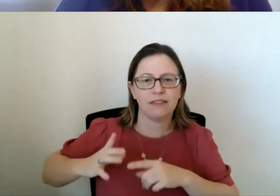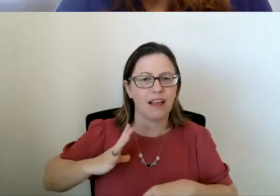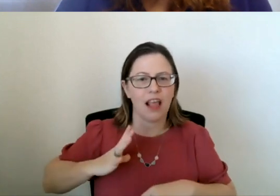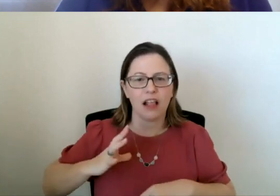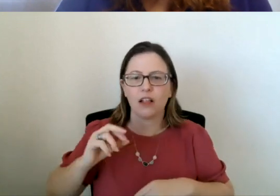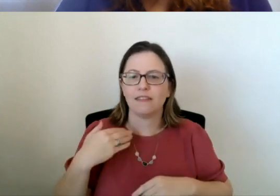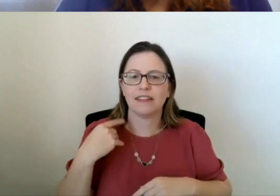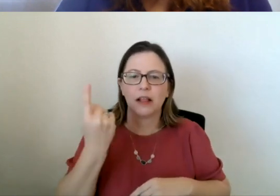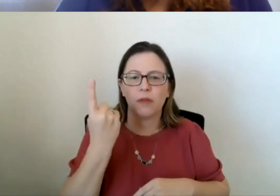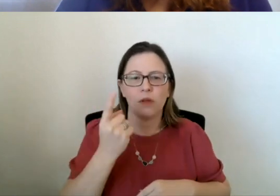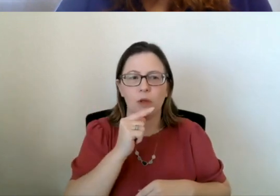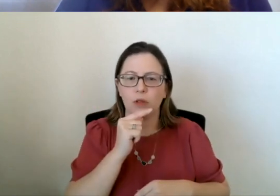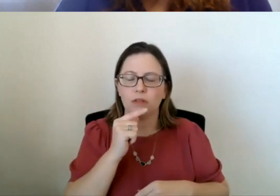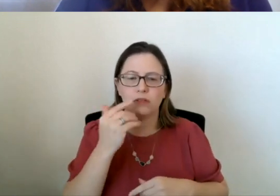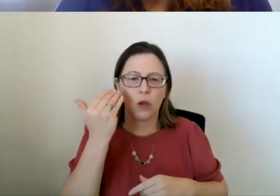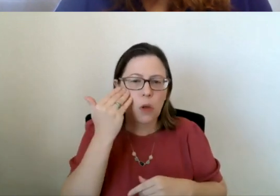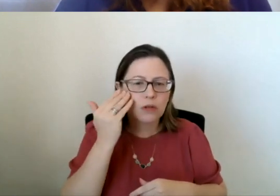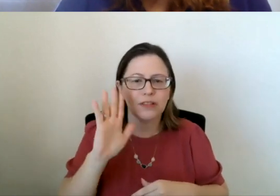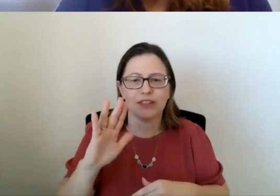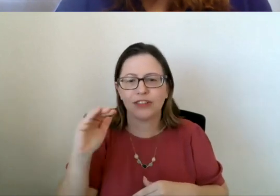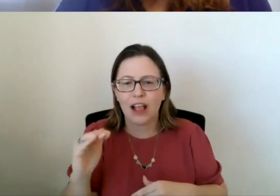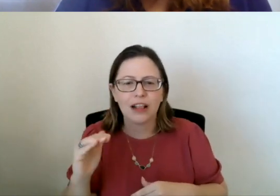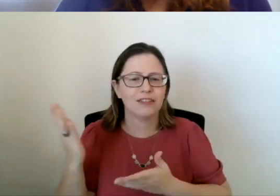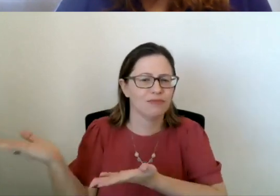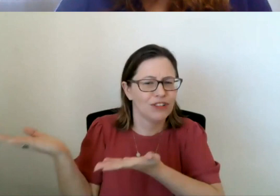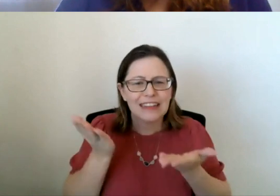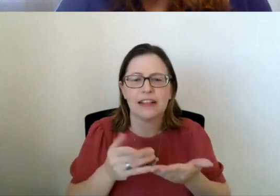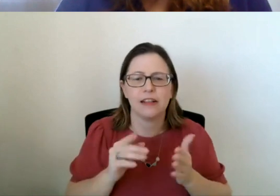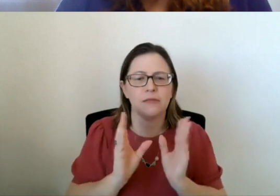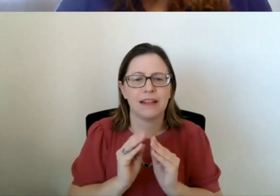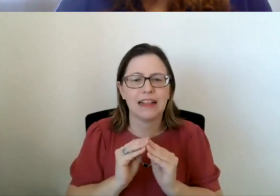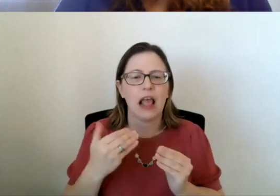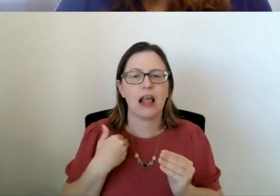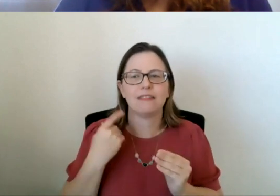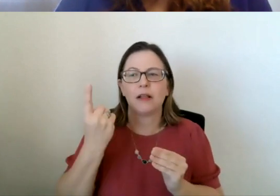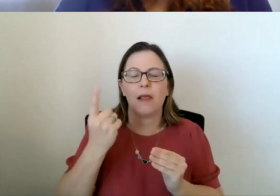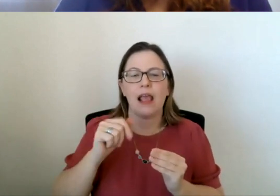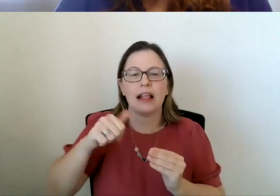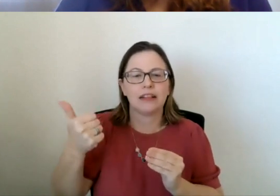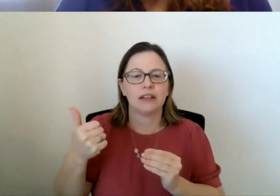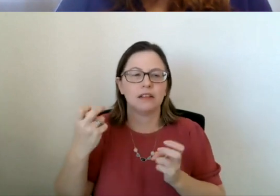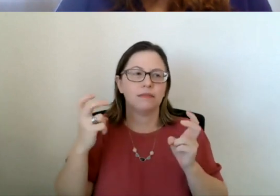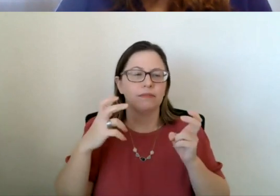an advocate from the beginning. Someone who knows the child. They can be brought to the meeting.